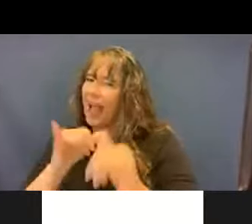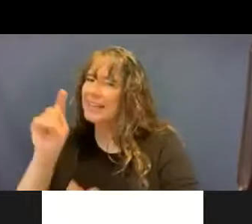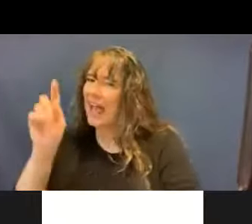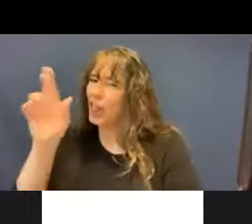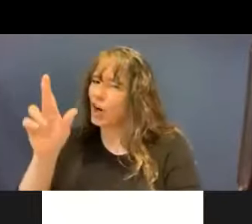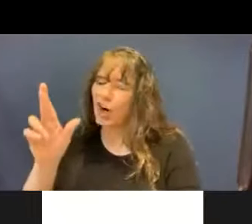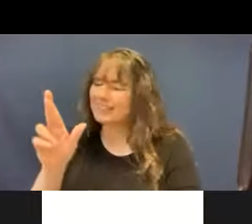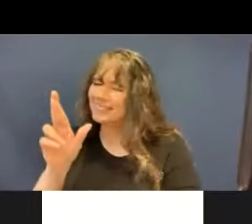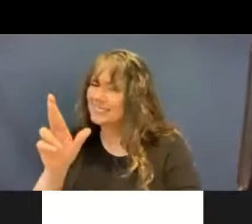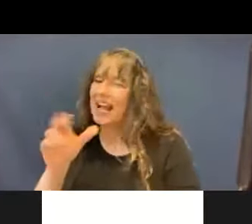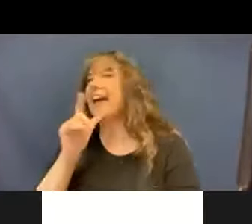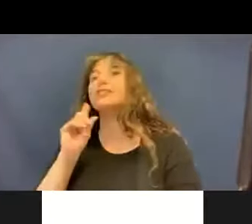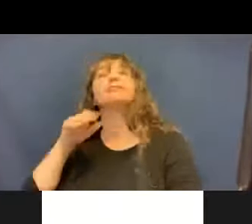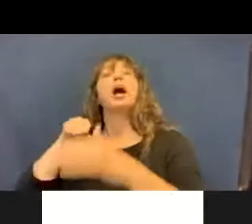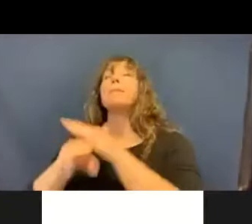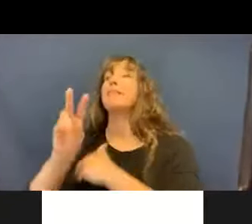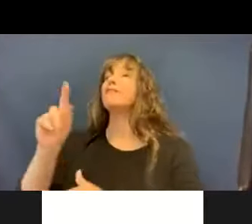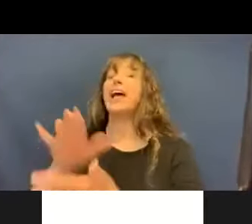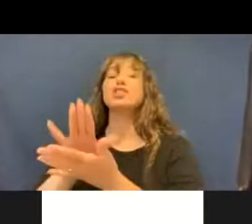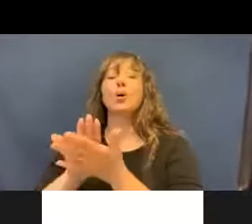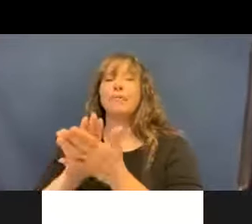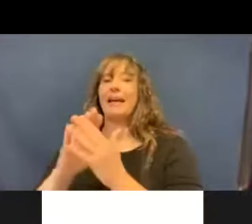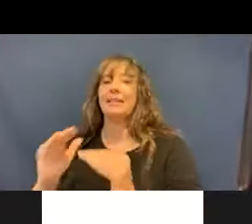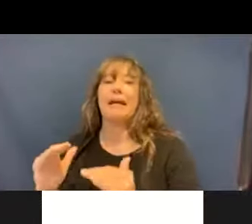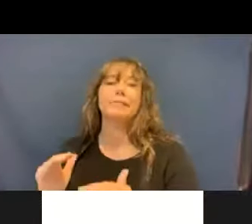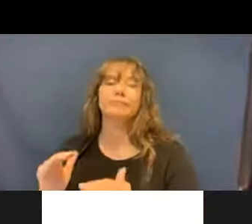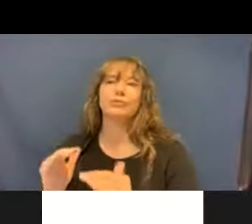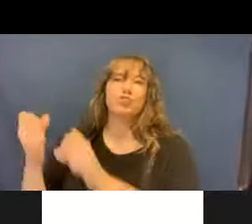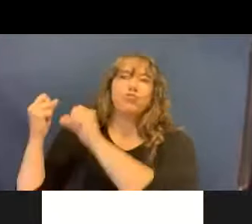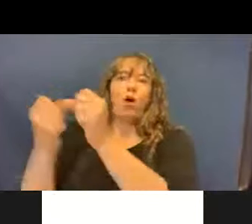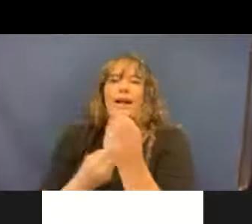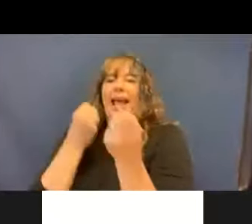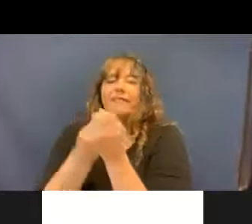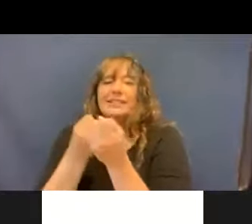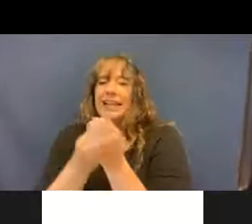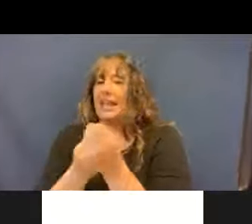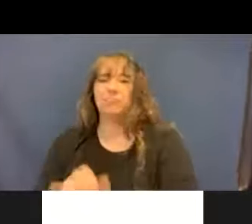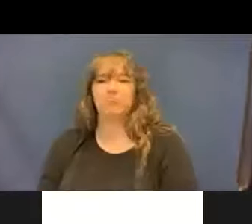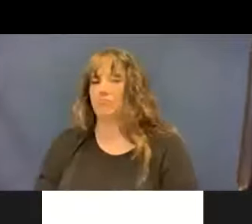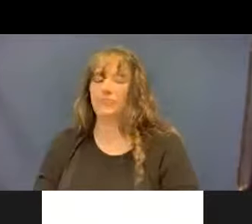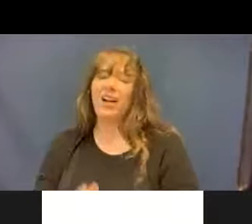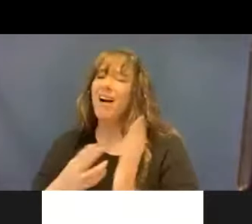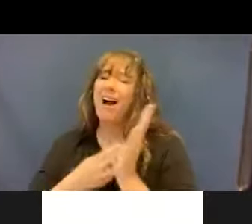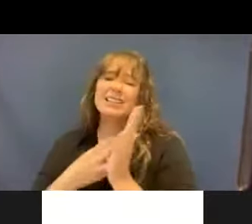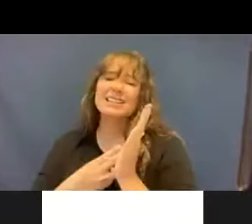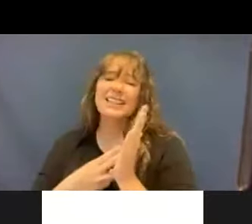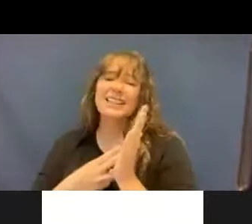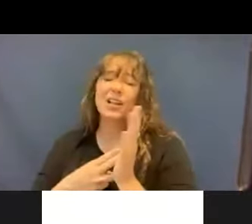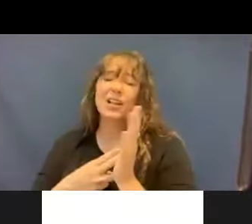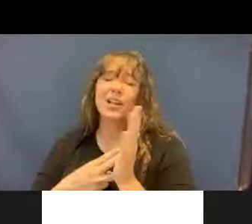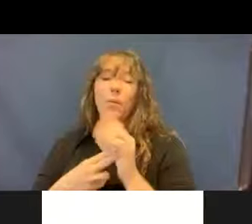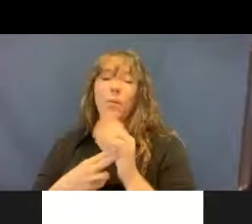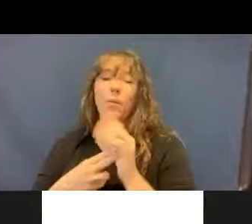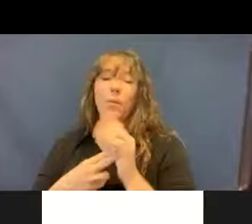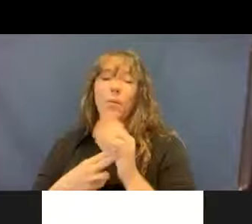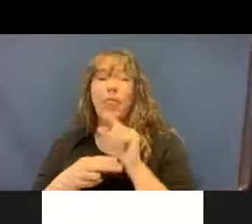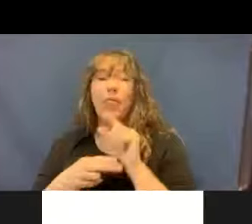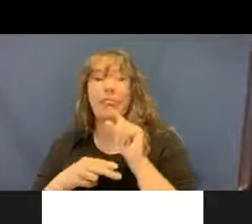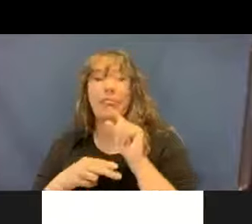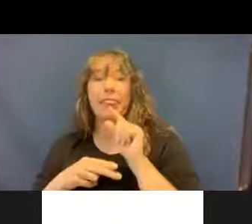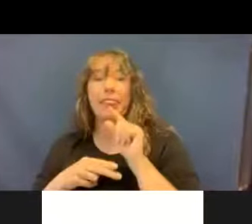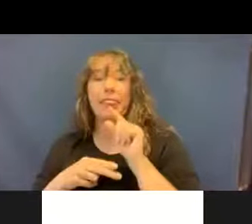high advocacy. And honestly, with him and some other people, I gained a lot. I didn't